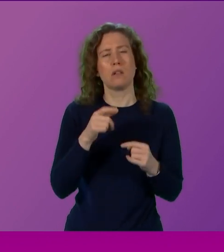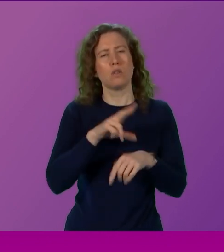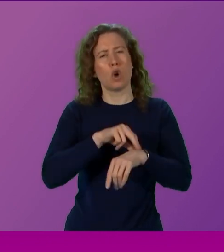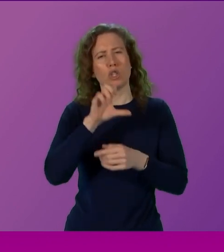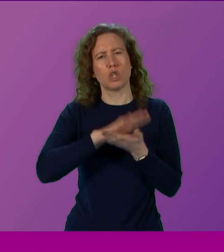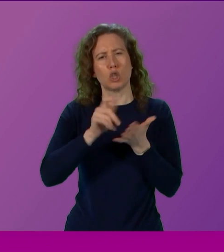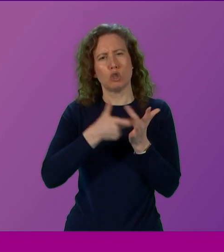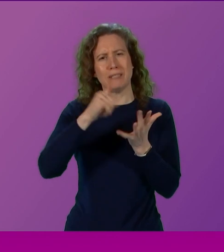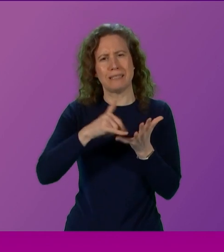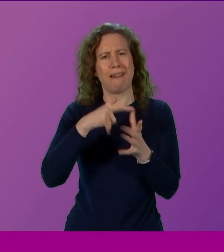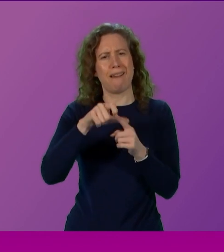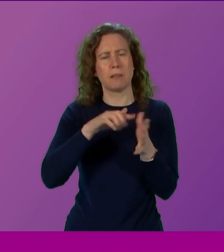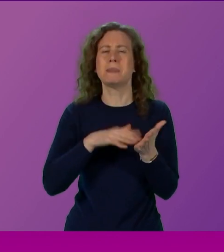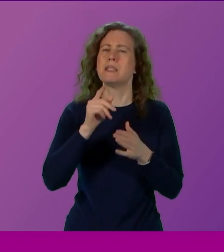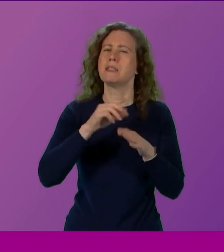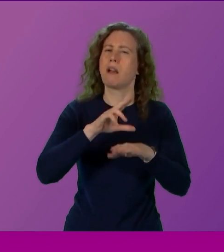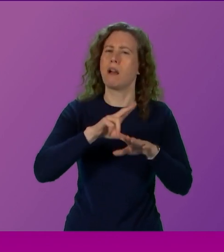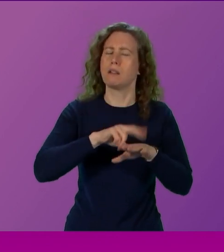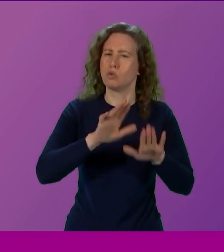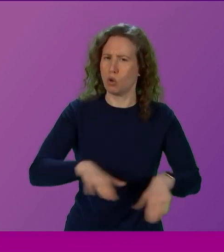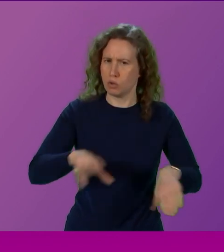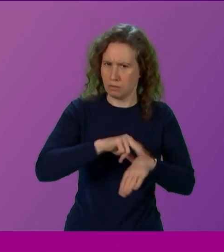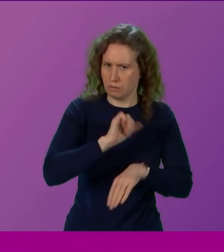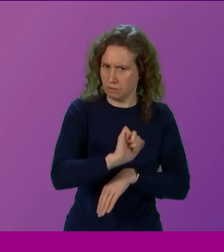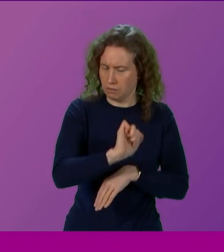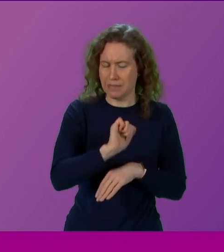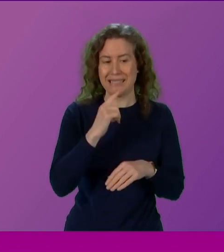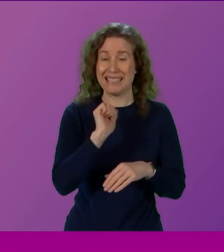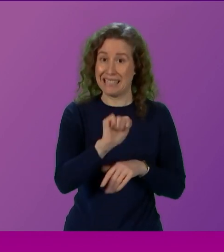paediatric surgeons, says that his patients are suffering because of a lack of staff,